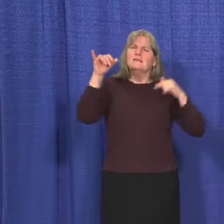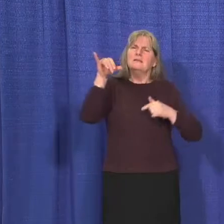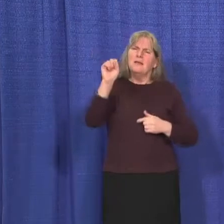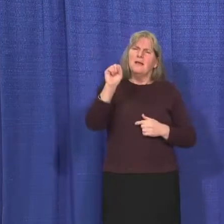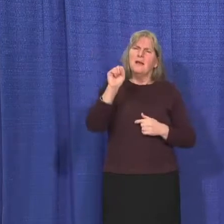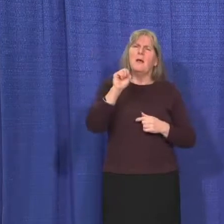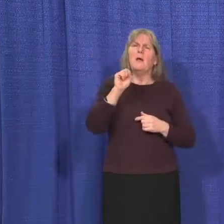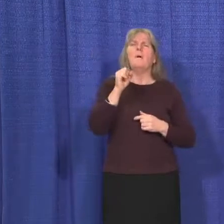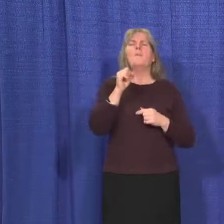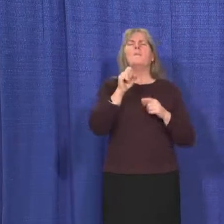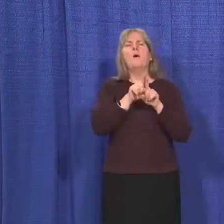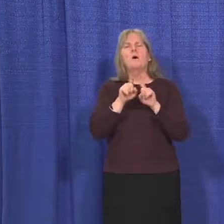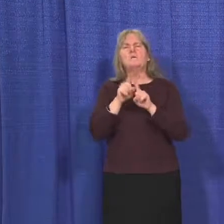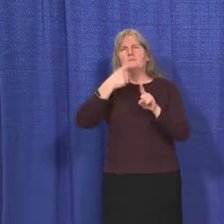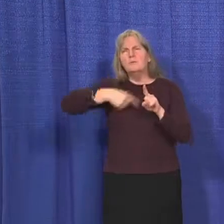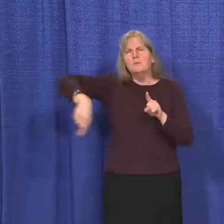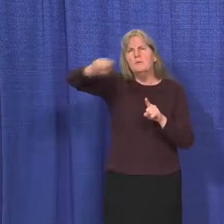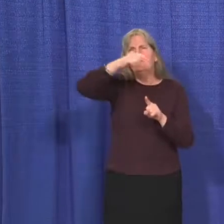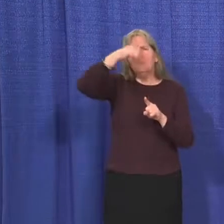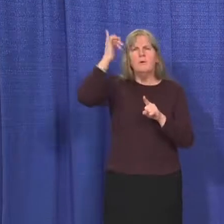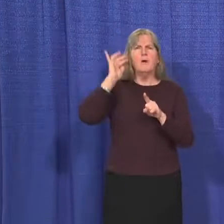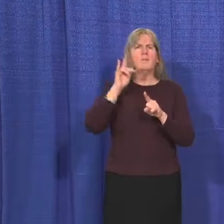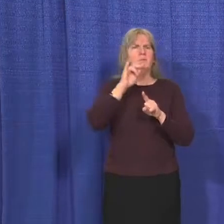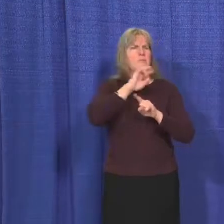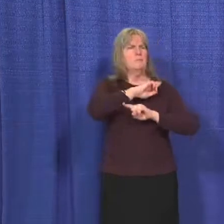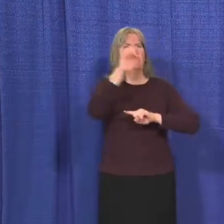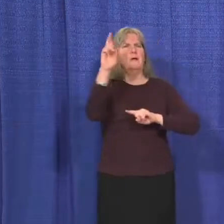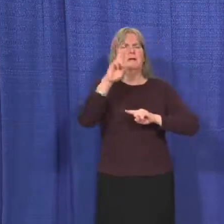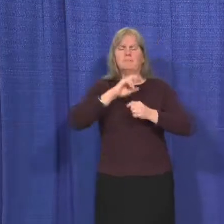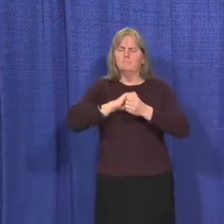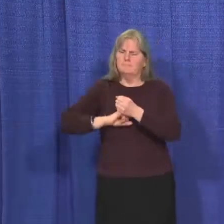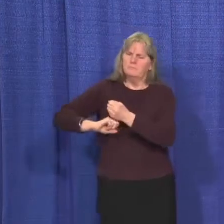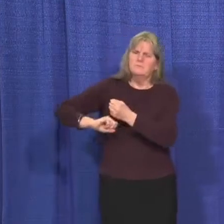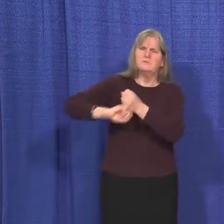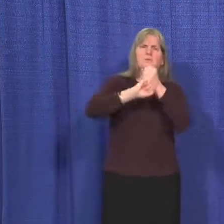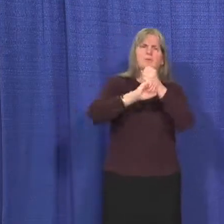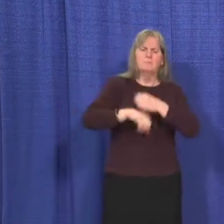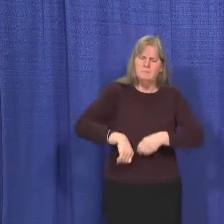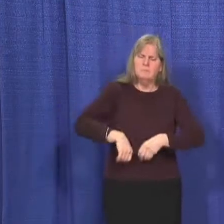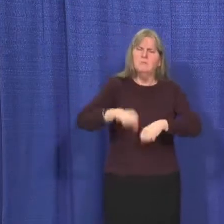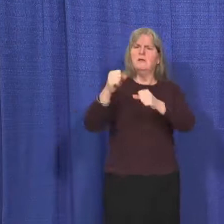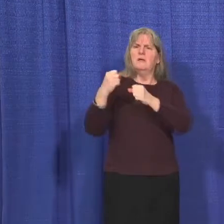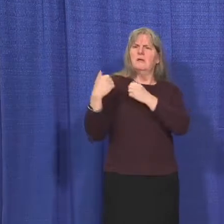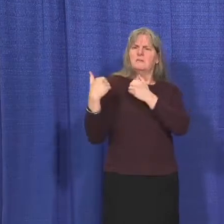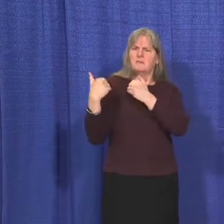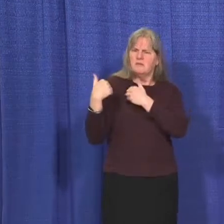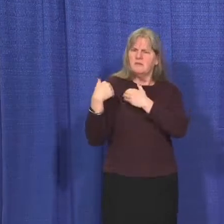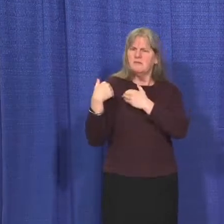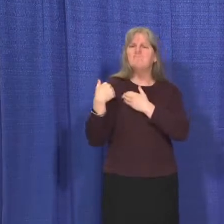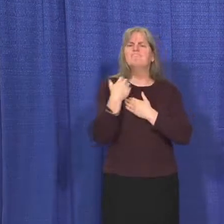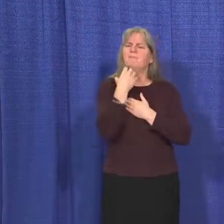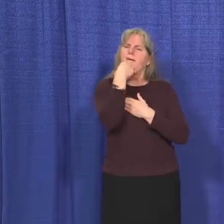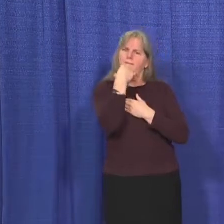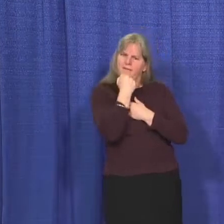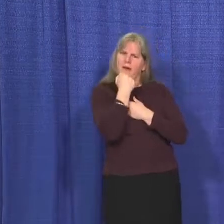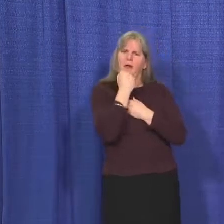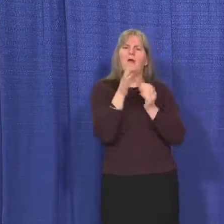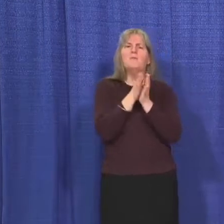part because of Yukoners being receptive and supportive, taking social responsibility, and truly embracing the public health